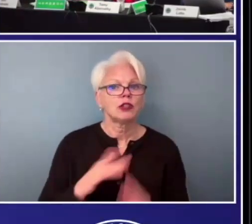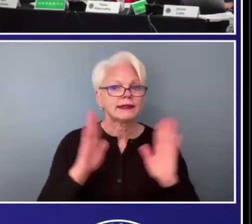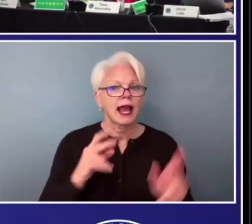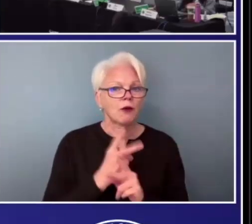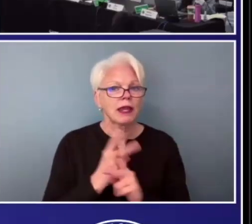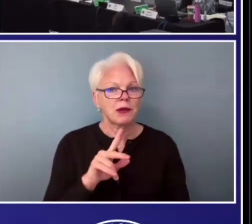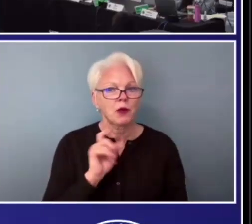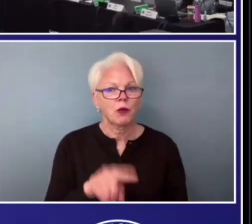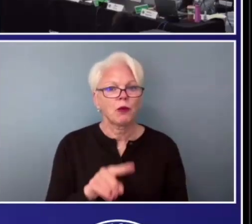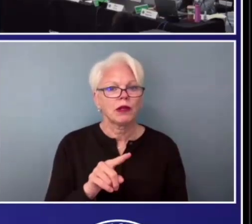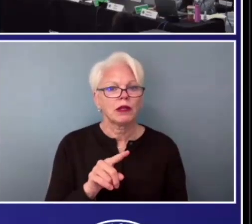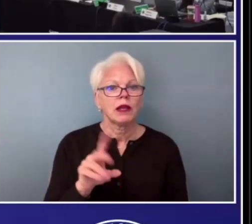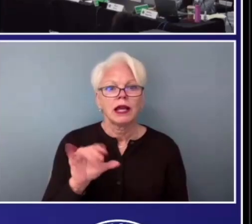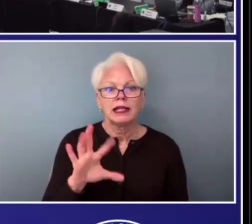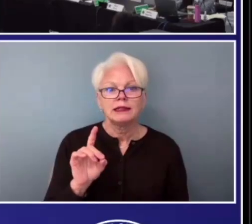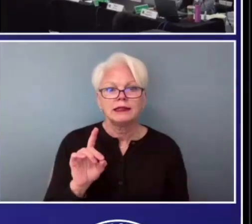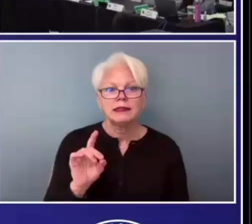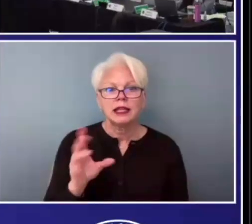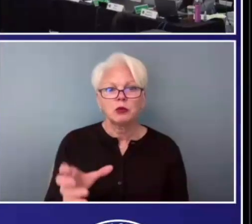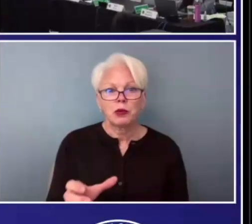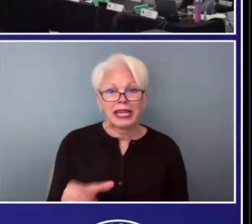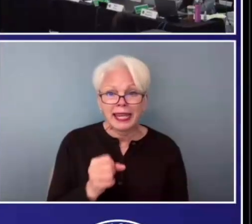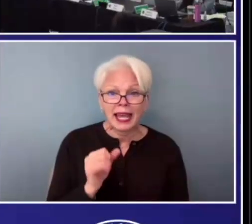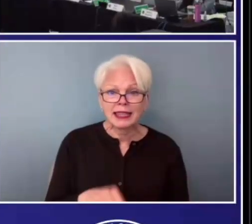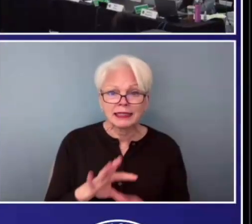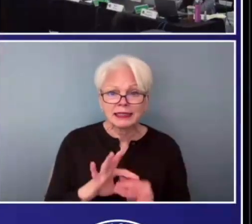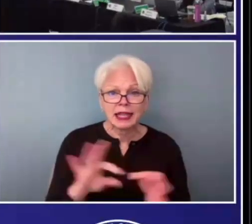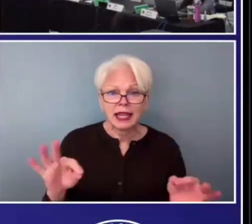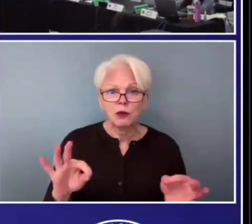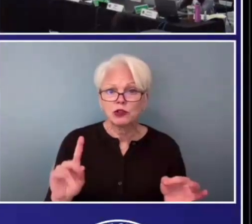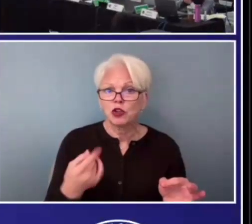Has -- did we get this language or we're just able to see it up on the screen?